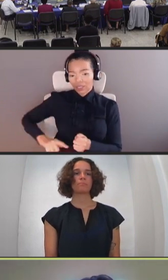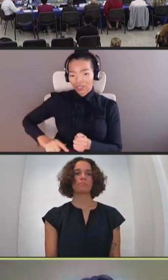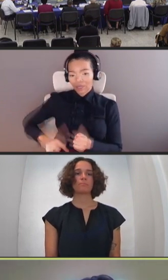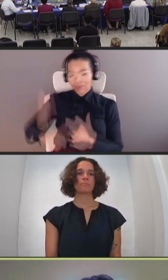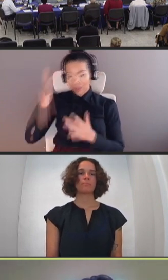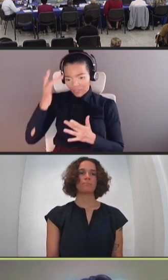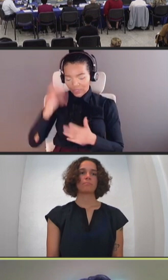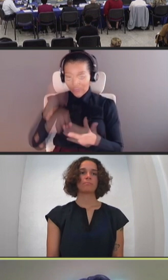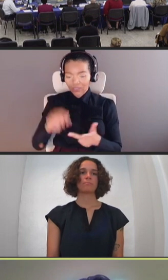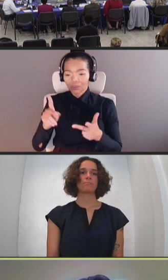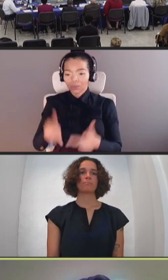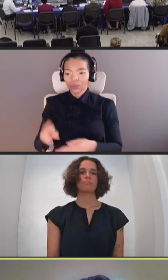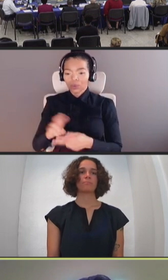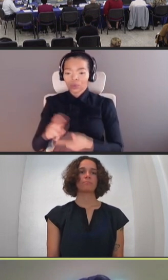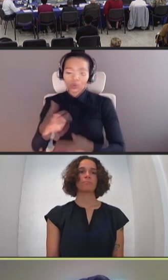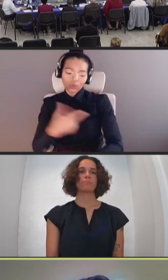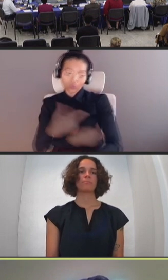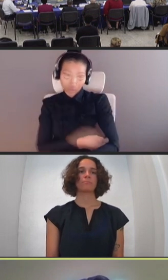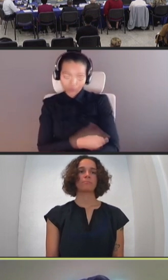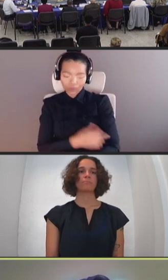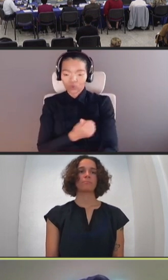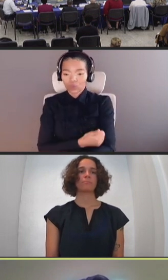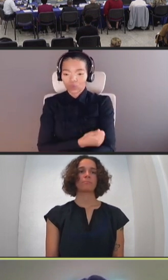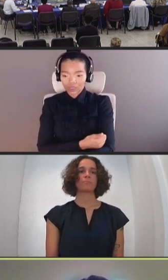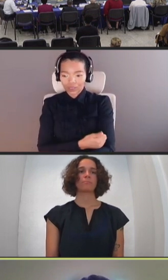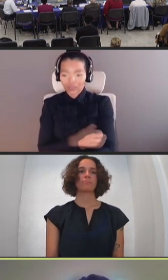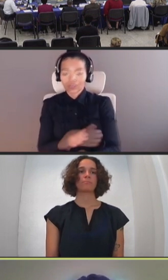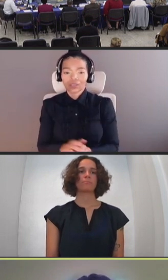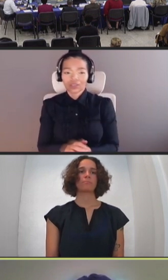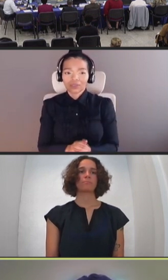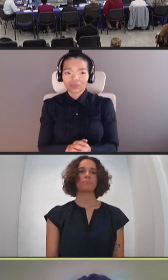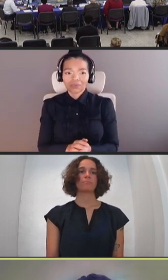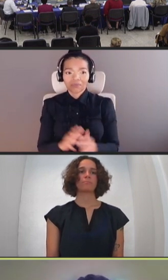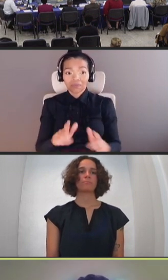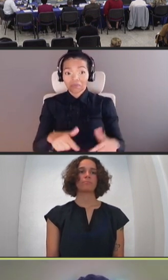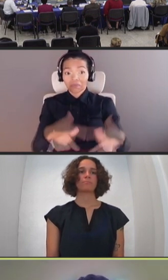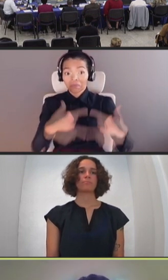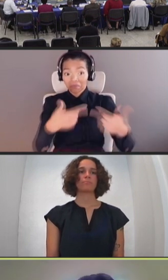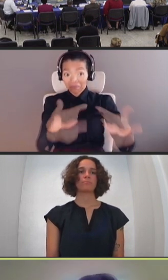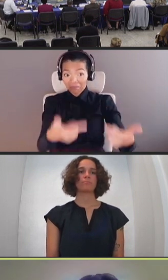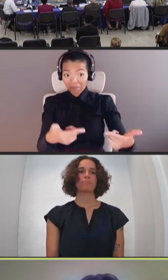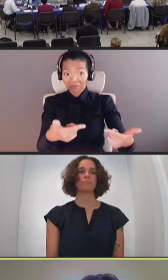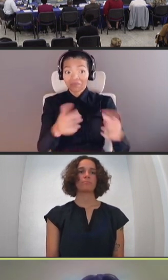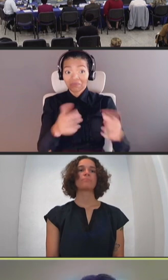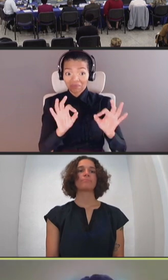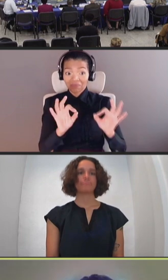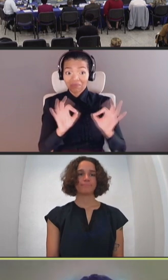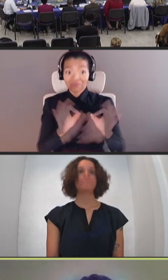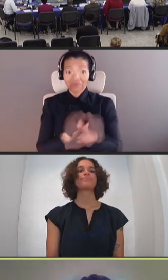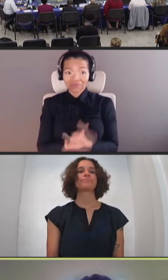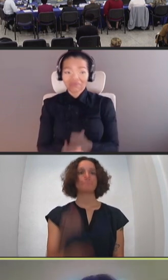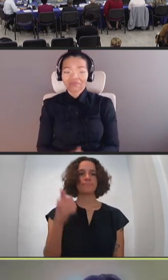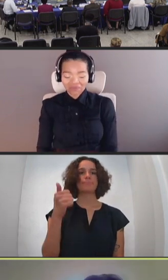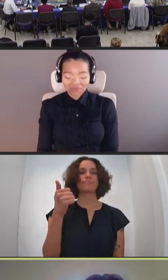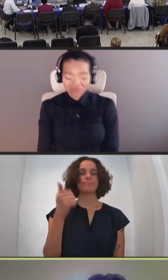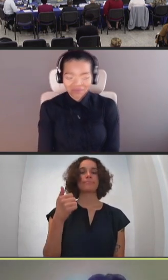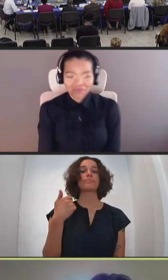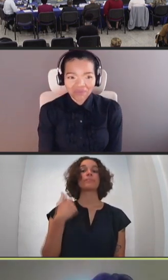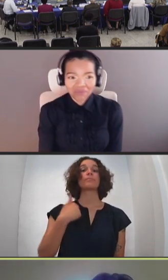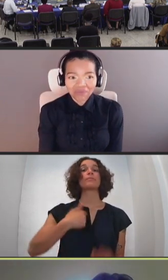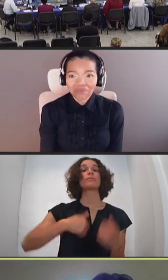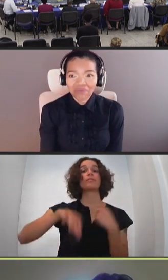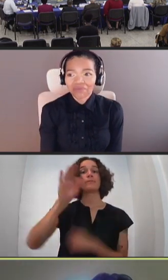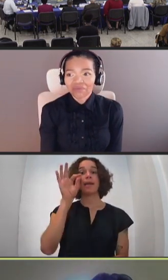and people who inject drugs. And what we found is that we, in 2023, gave almost 5500 vaccines